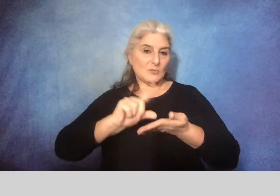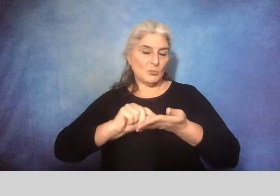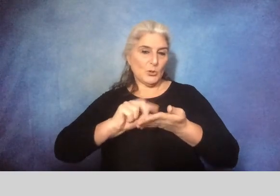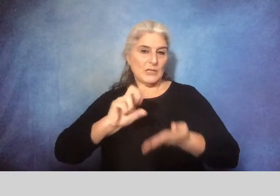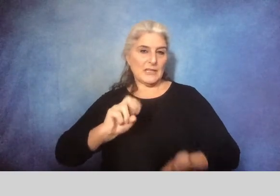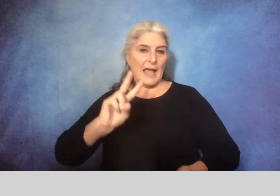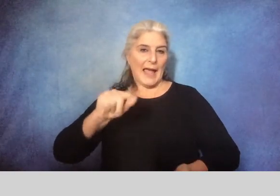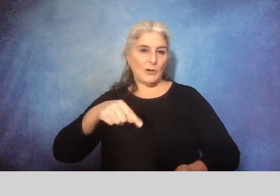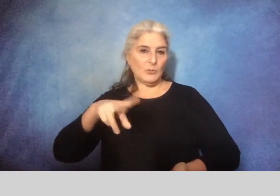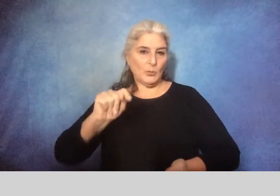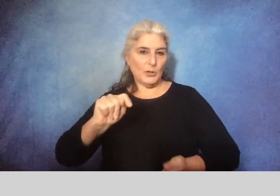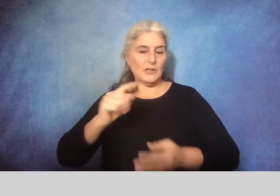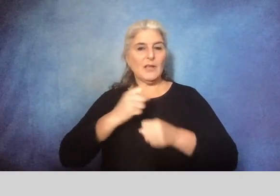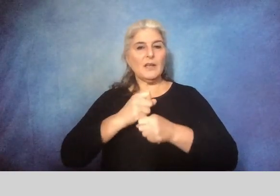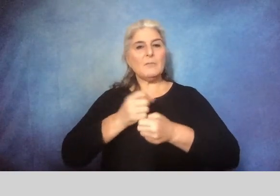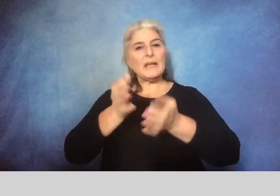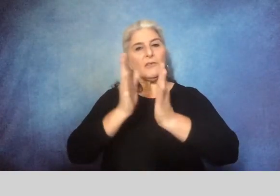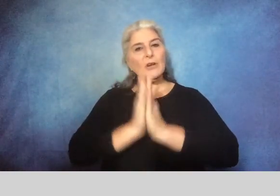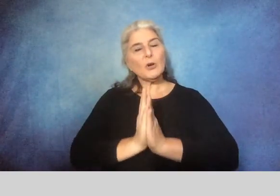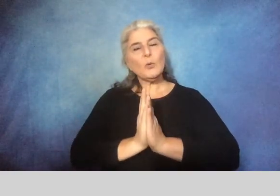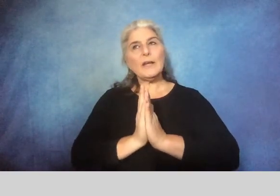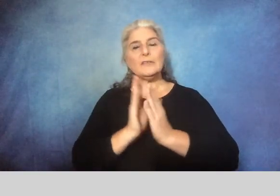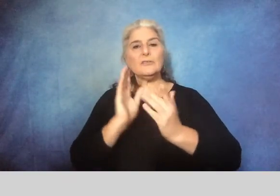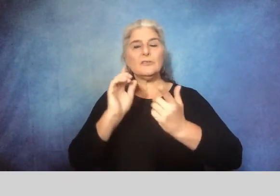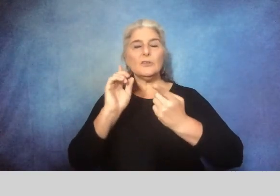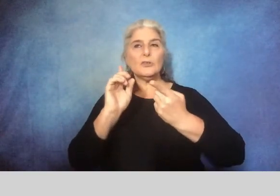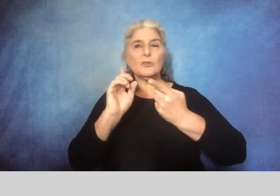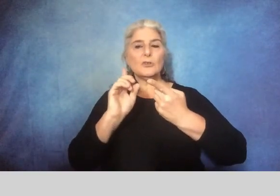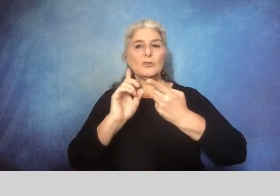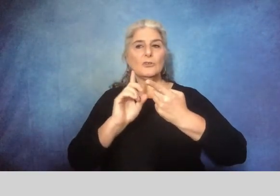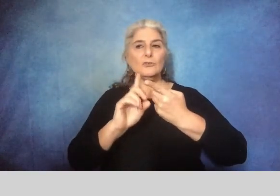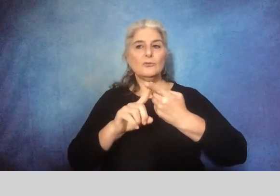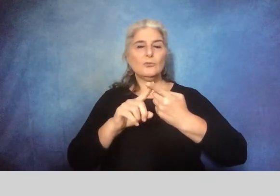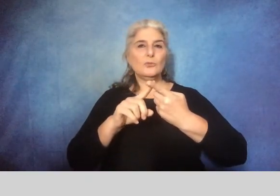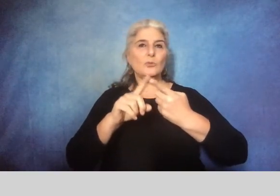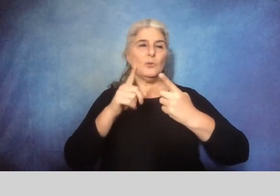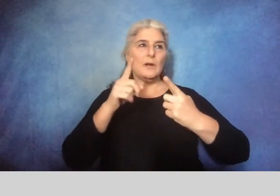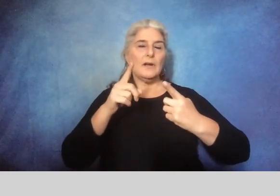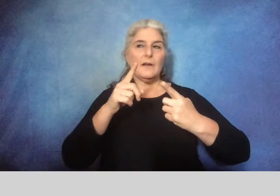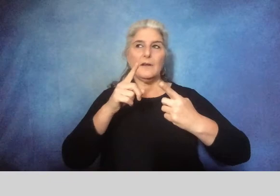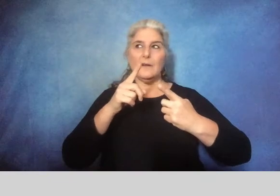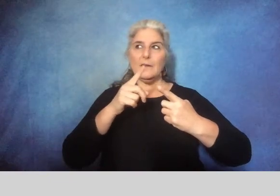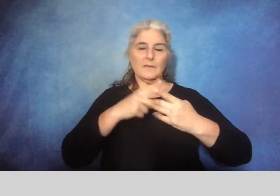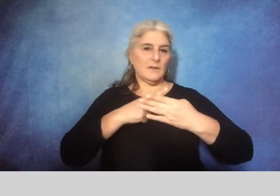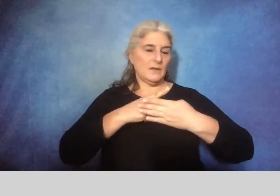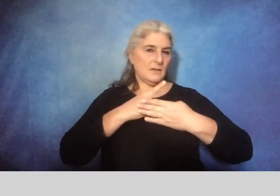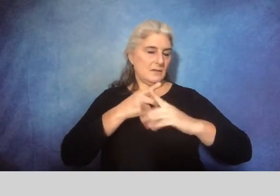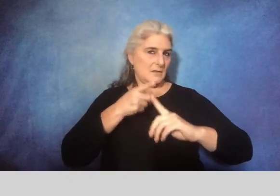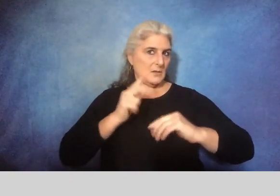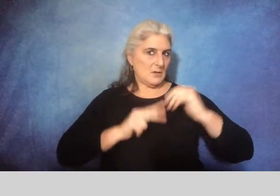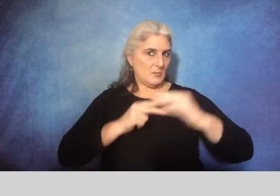I make a request to do the same Gutenberg Project and we get a response and I passed a response